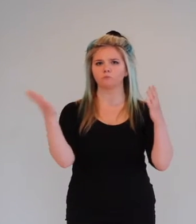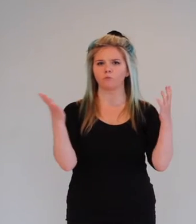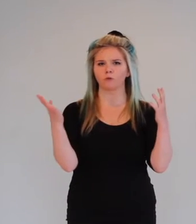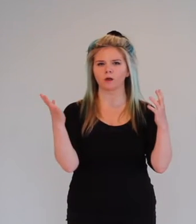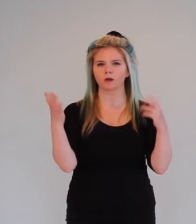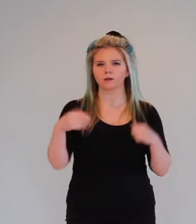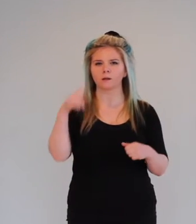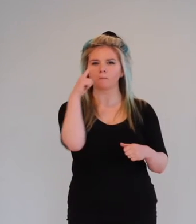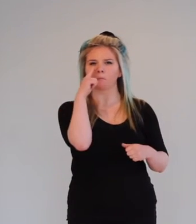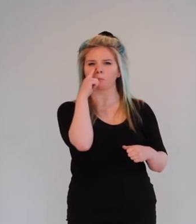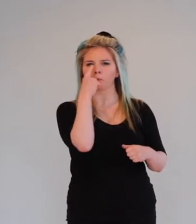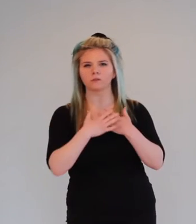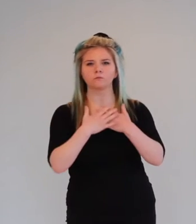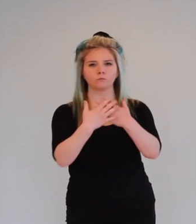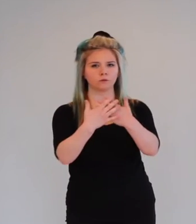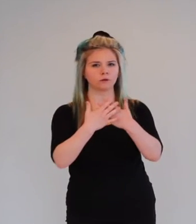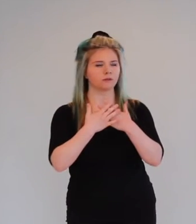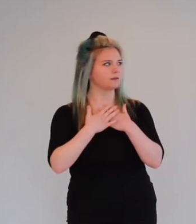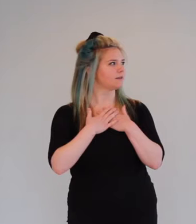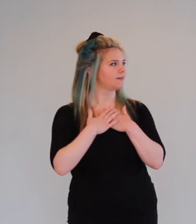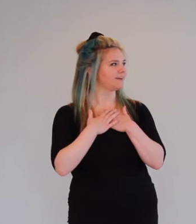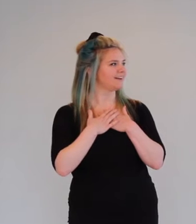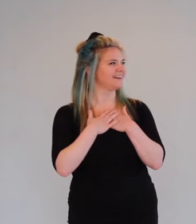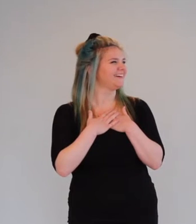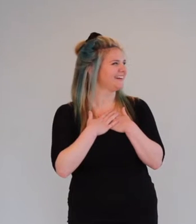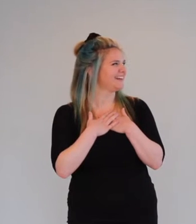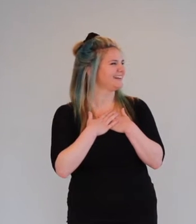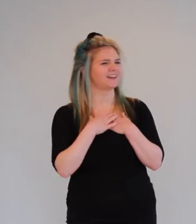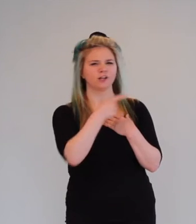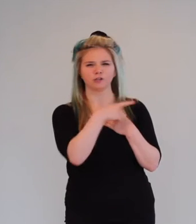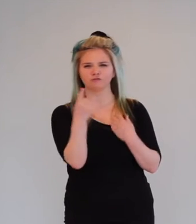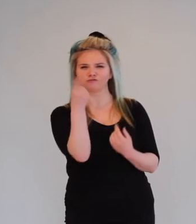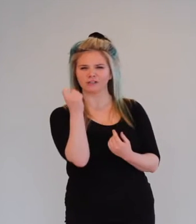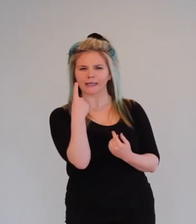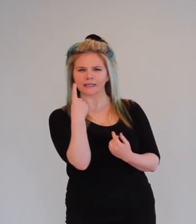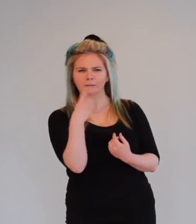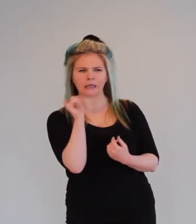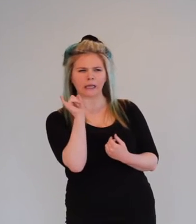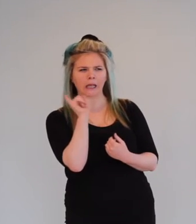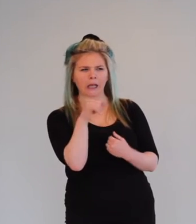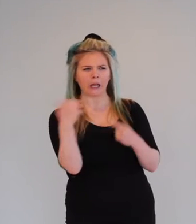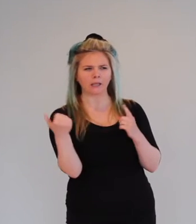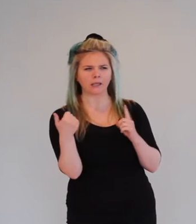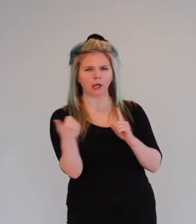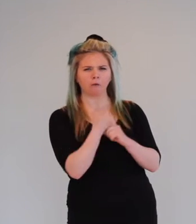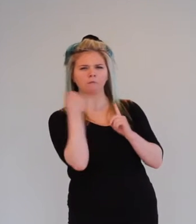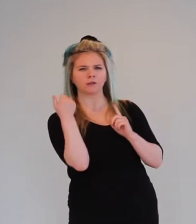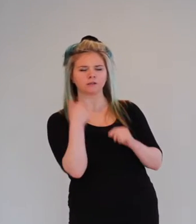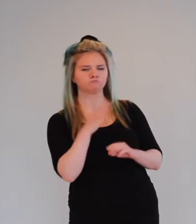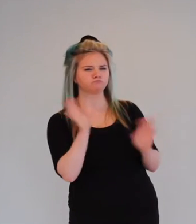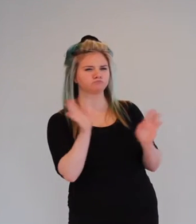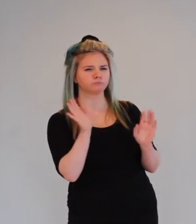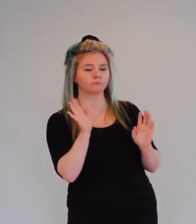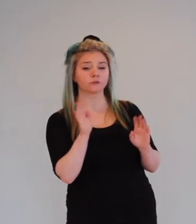So you actually need to bring your fingers together. So we're going to actually physically be touching our nose to block off the